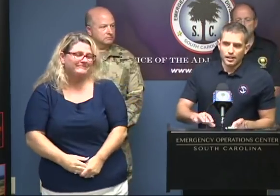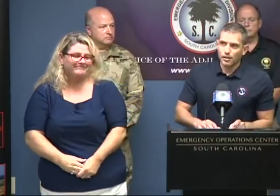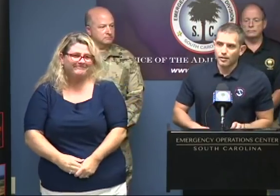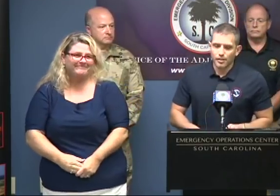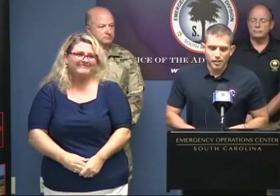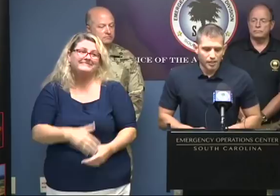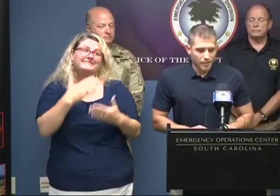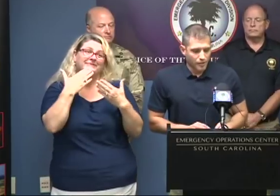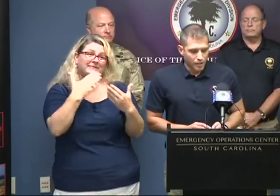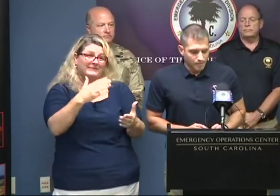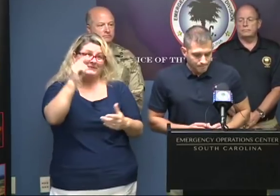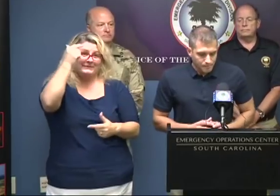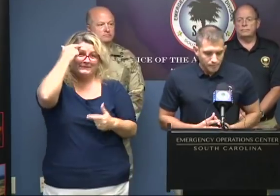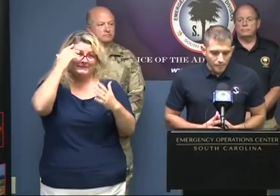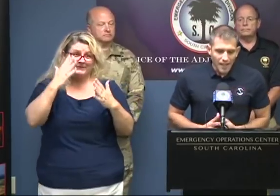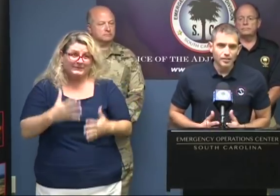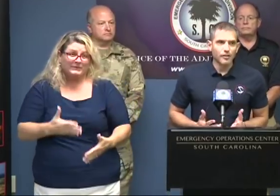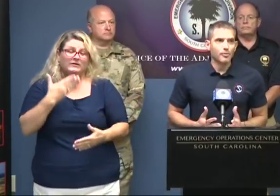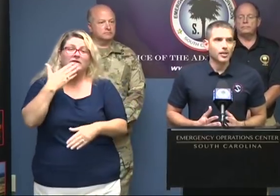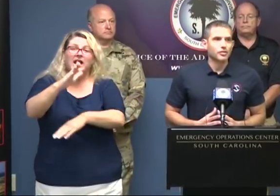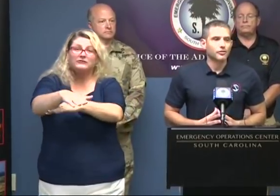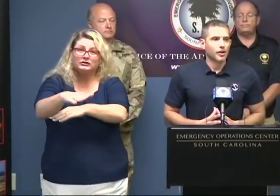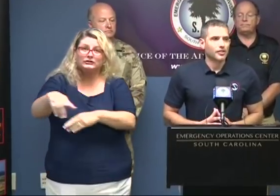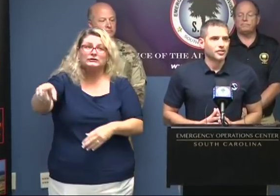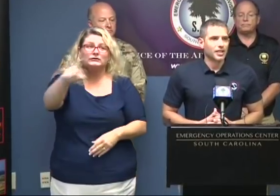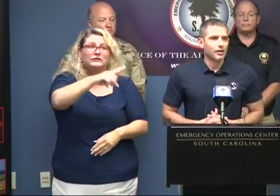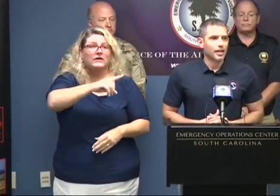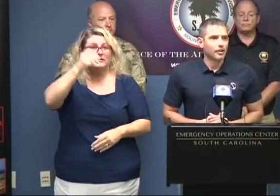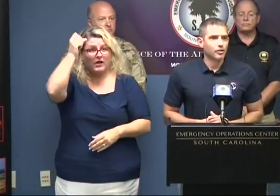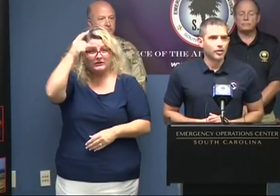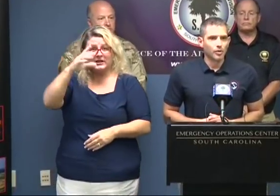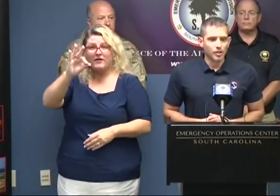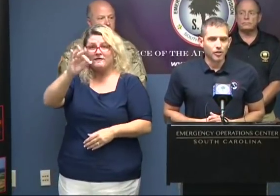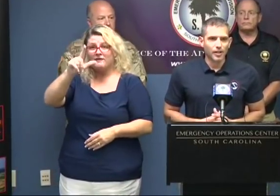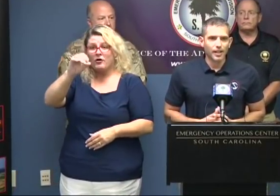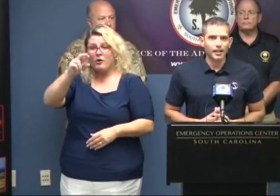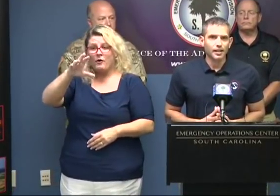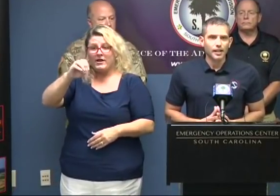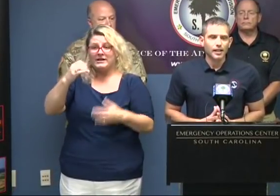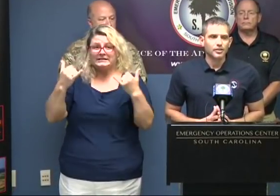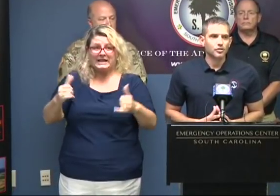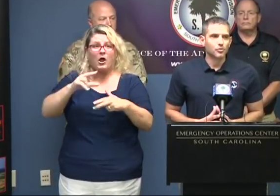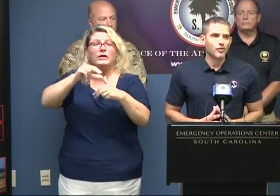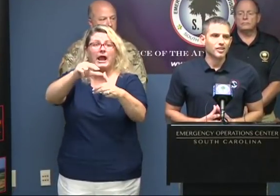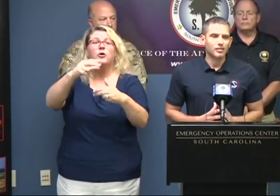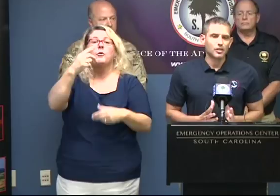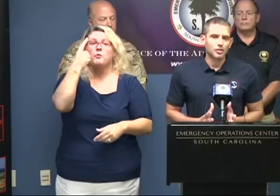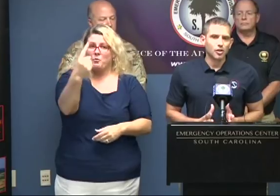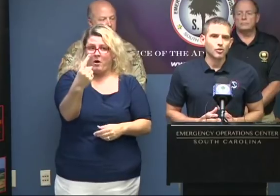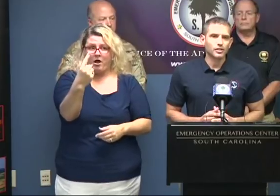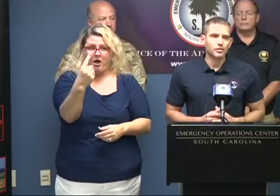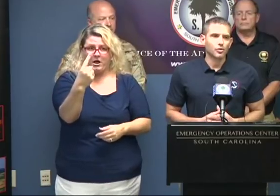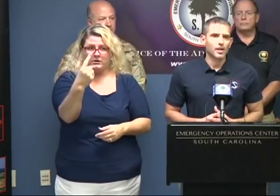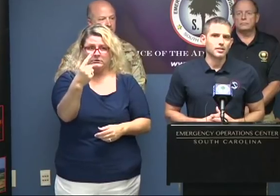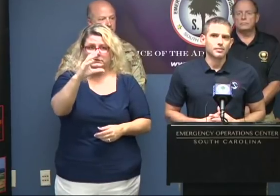John: Thank you, Governor. Good afternoon, as the governor mentioned, Florence is now a Category 1 hurricane. It's still moving slowly to the west